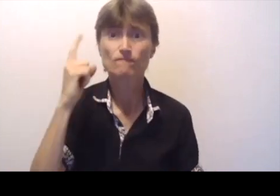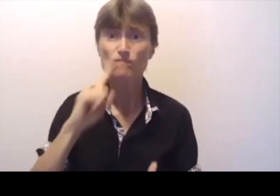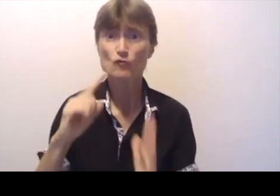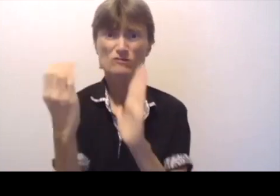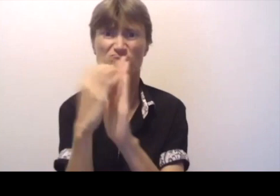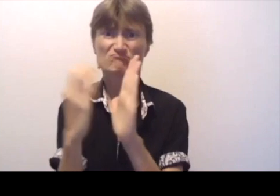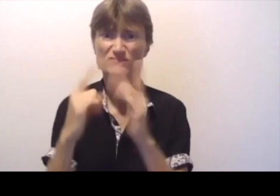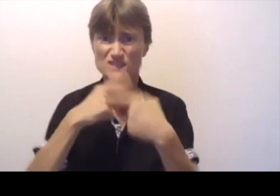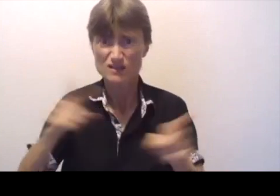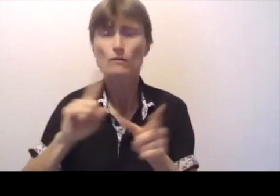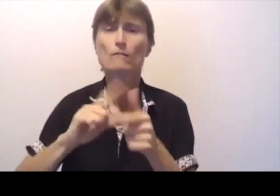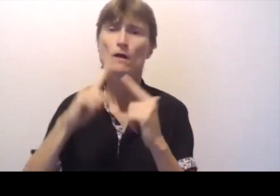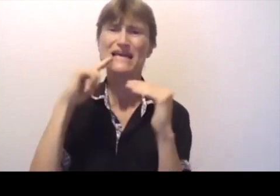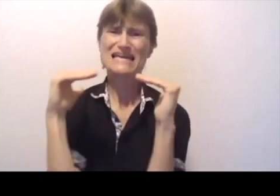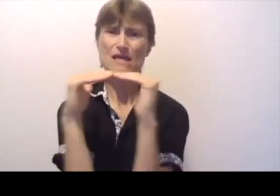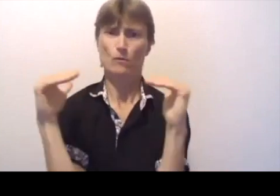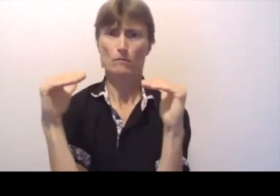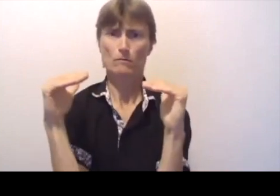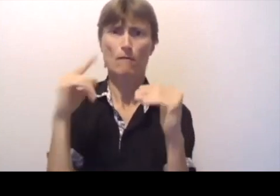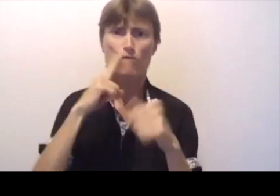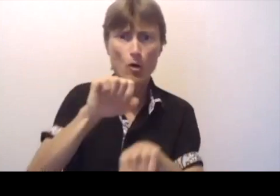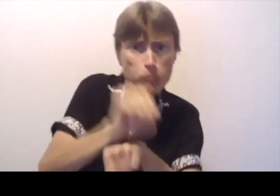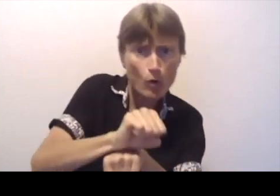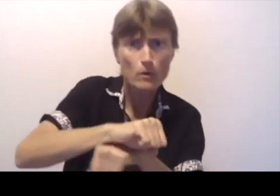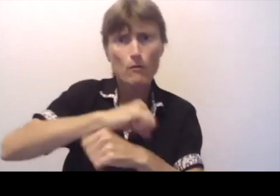professionals in the labor market and canada artists have actually